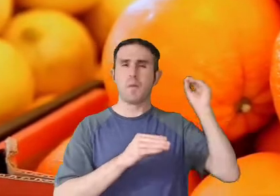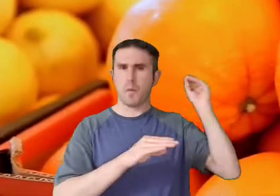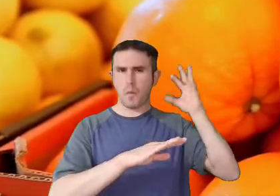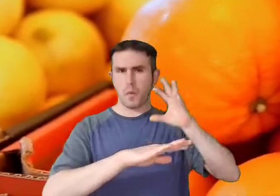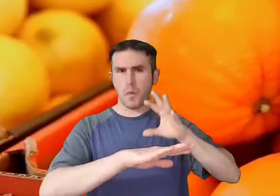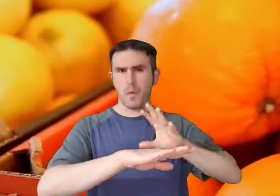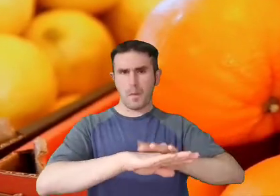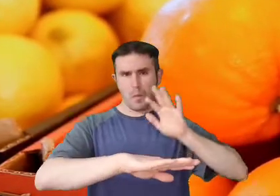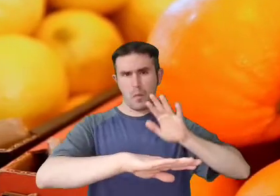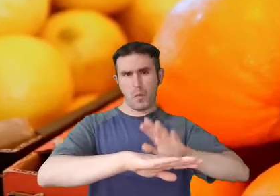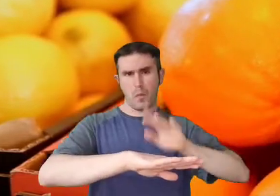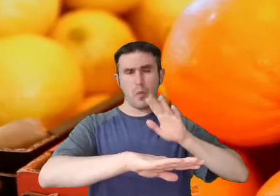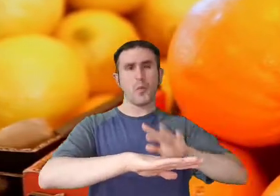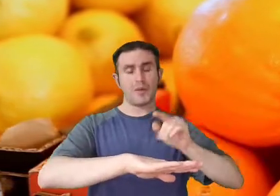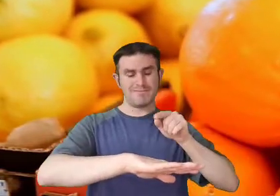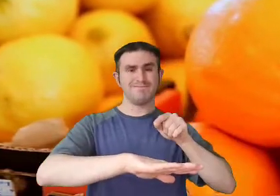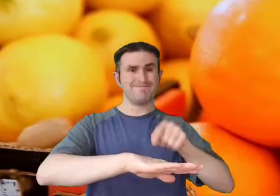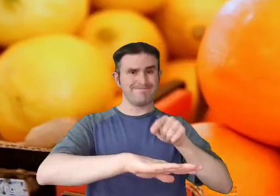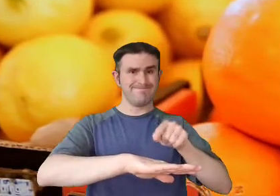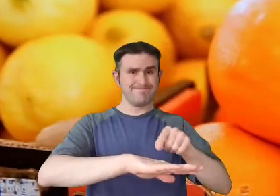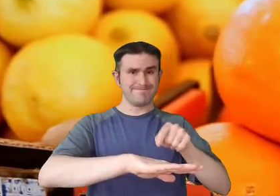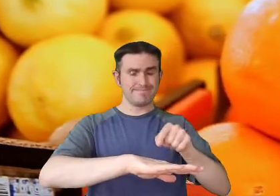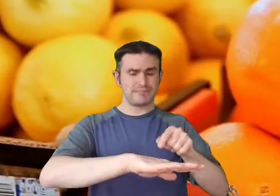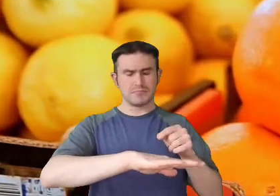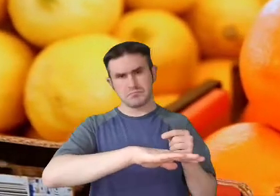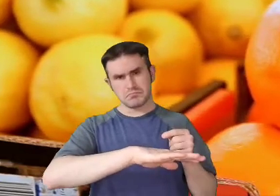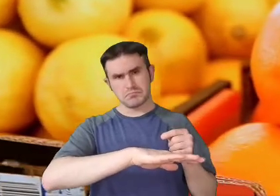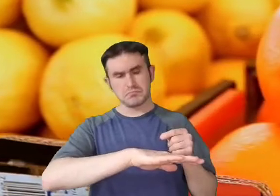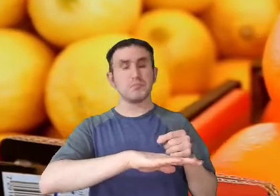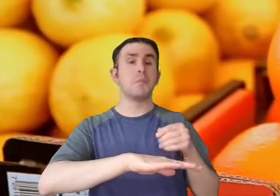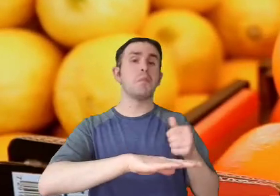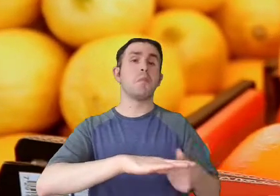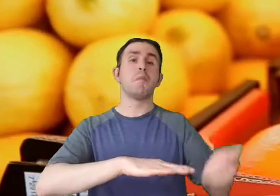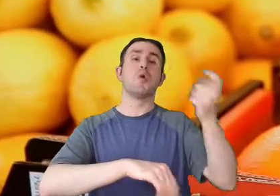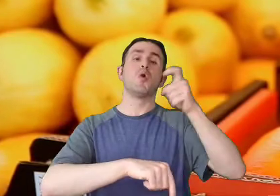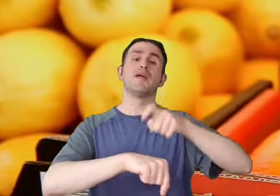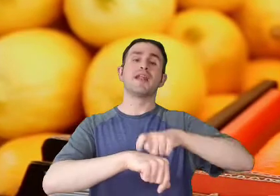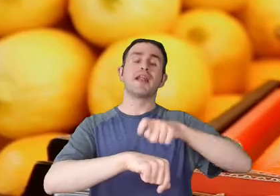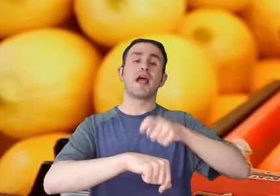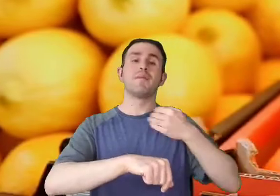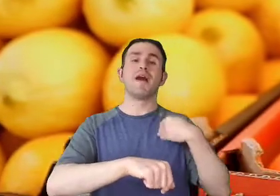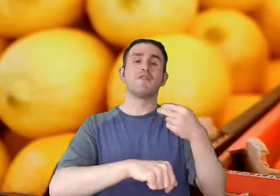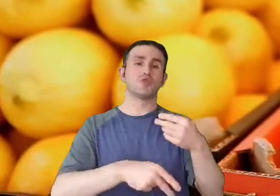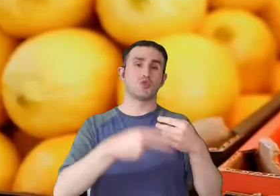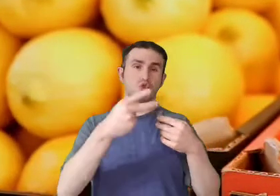that is reflecting off of a surface, and in most cases you have two things that happen: